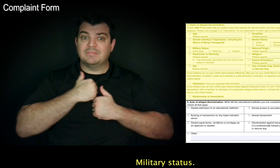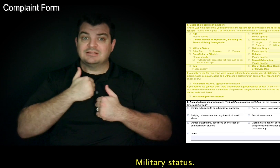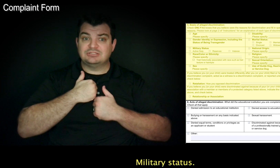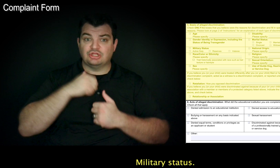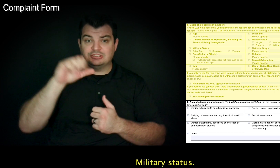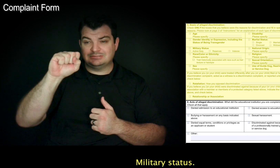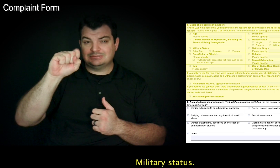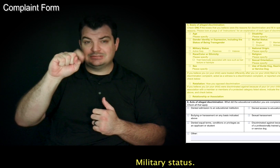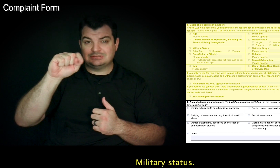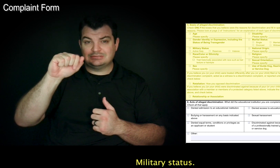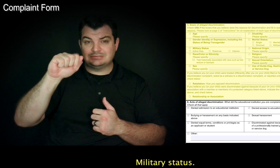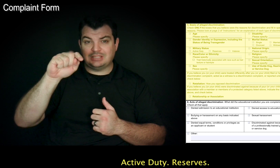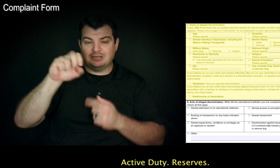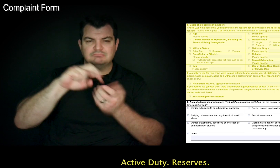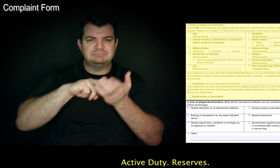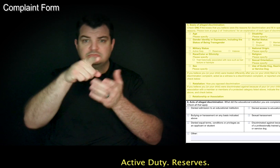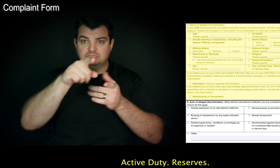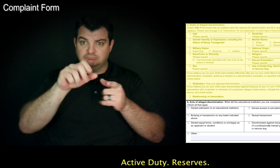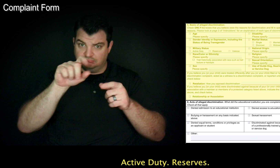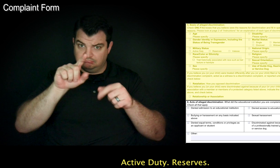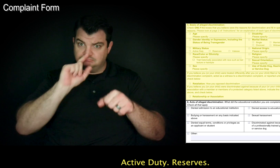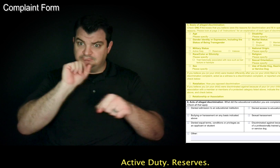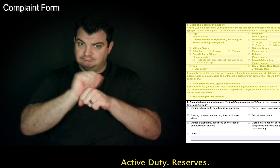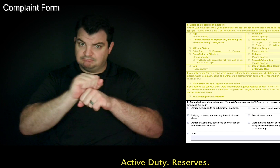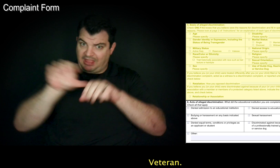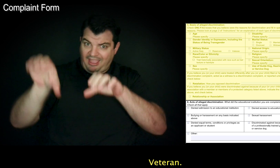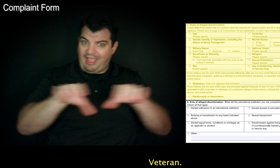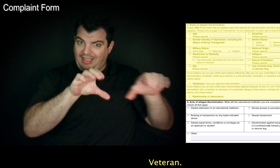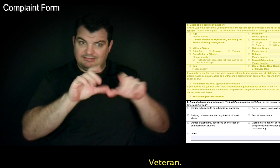Military status. Active Duty. Reserves. Veteran.